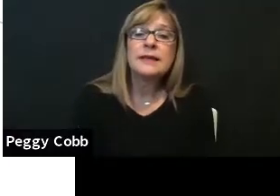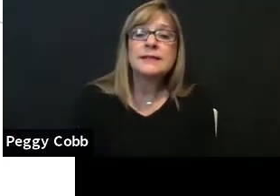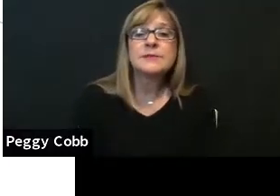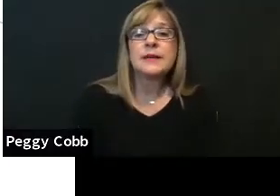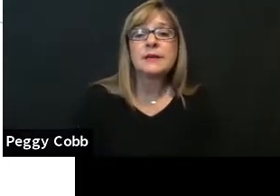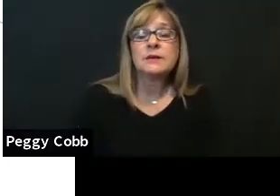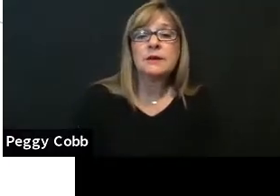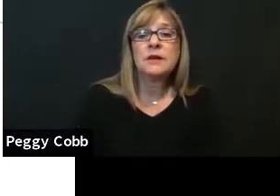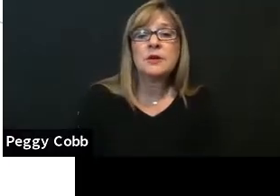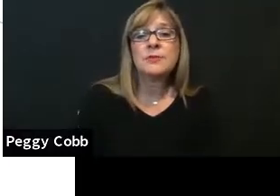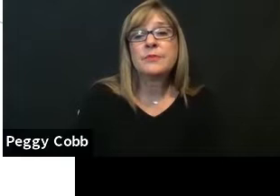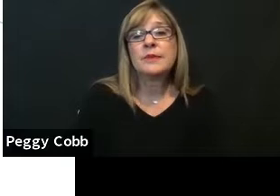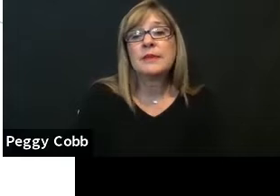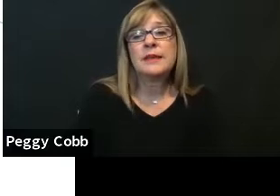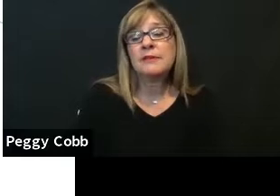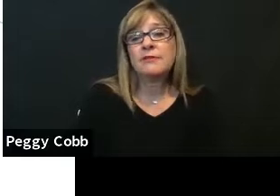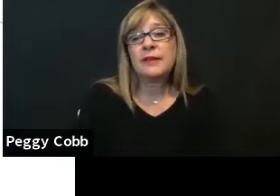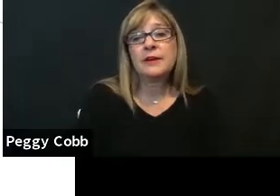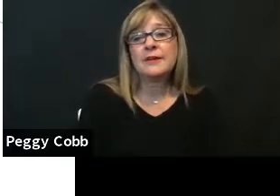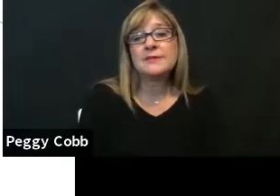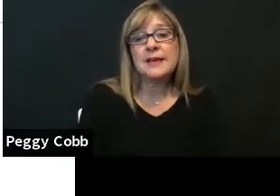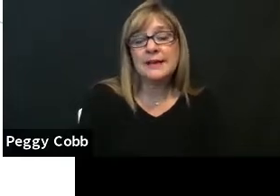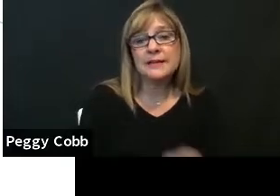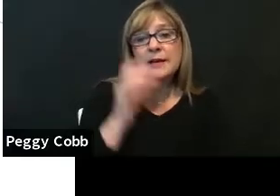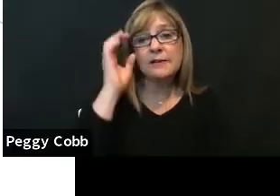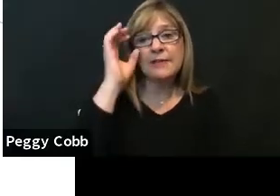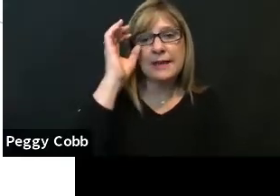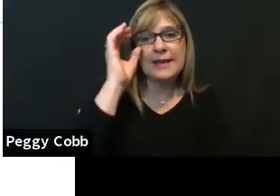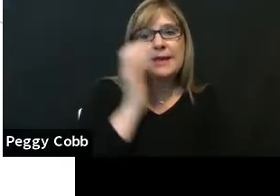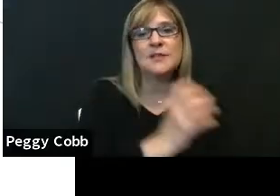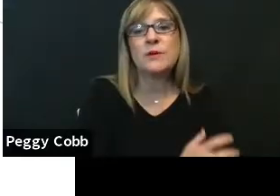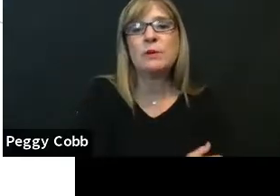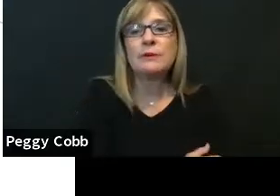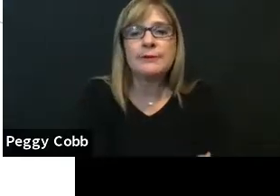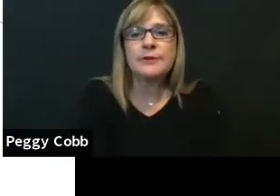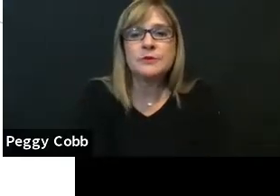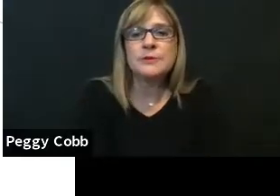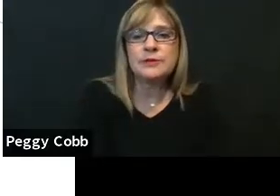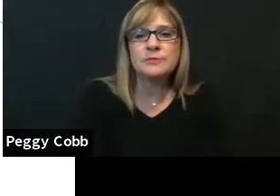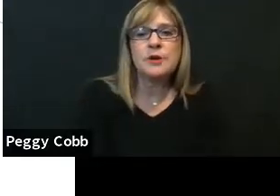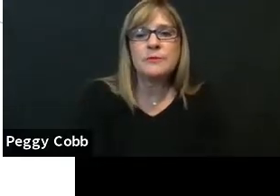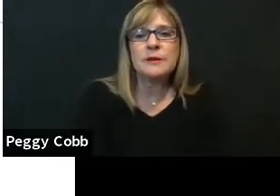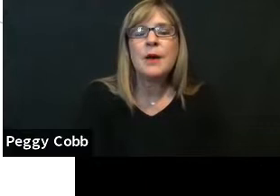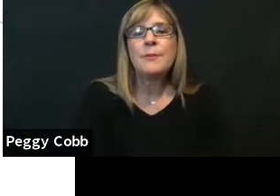It doesn't matter if they are outside of that age, we will refer them to another department.